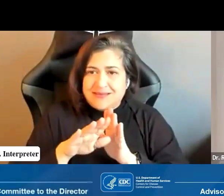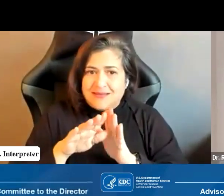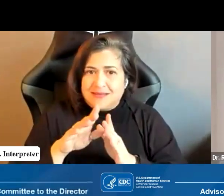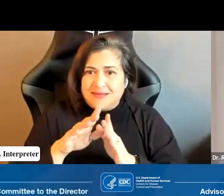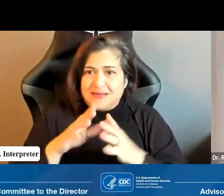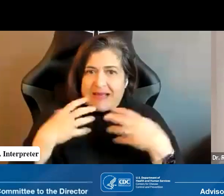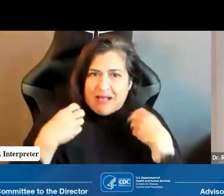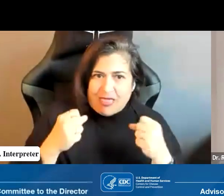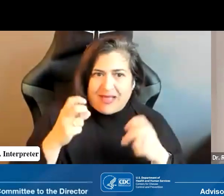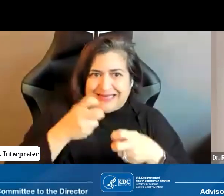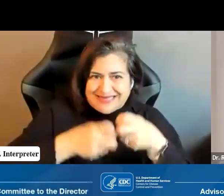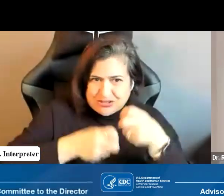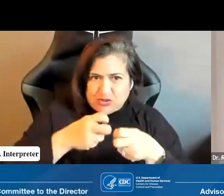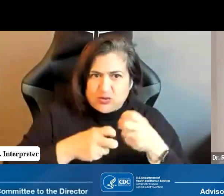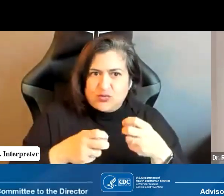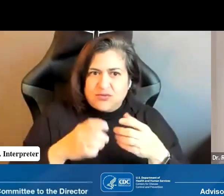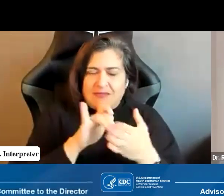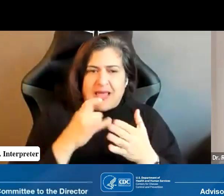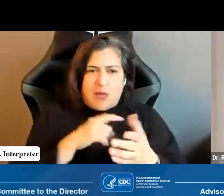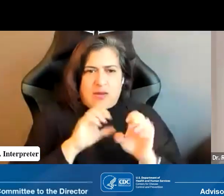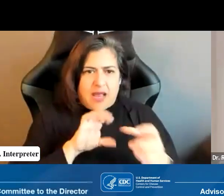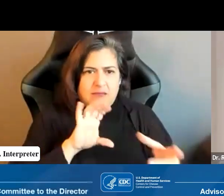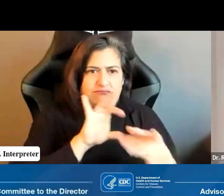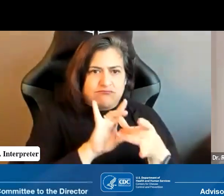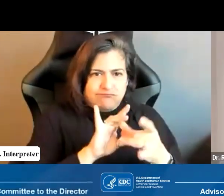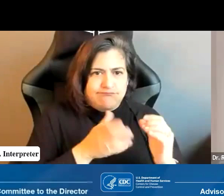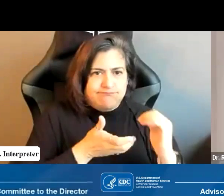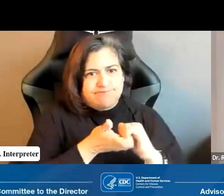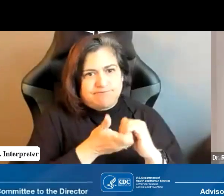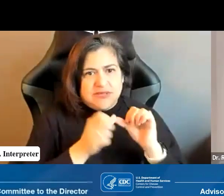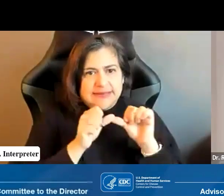But it's a good question, and a good place for us to continue to move forward.